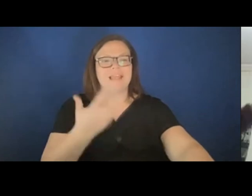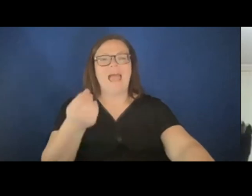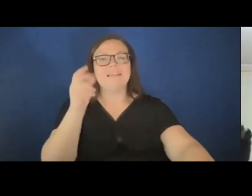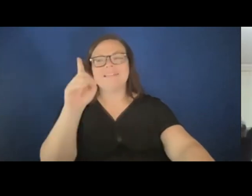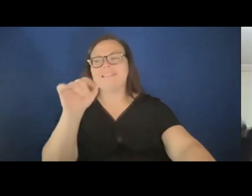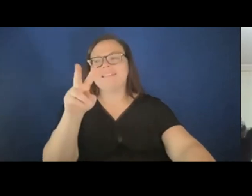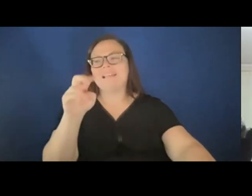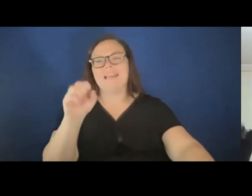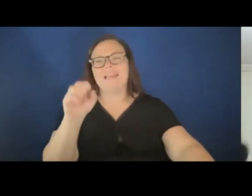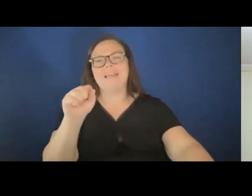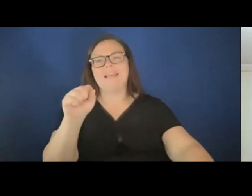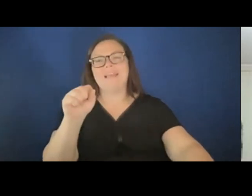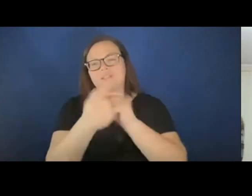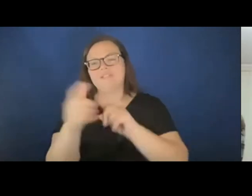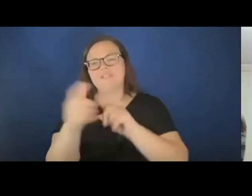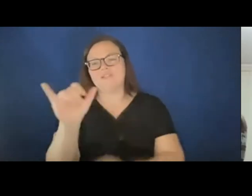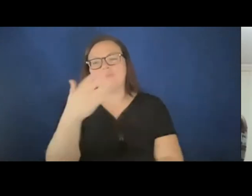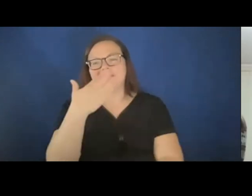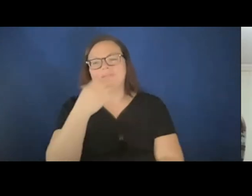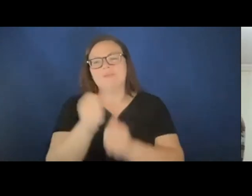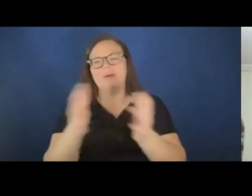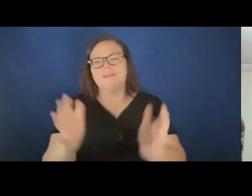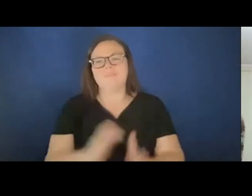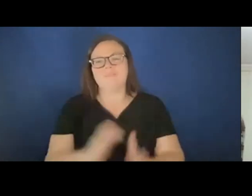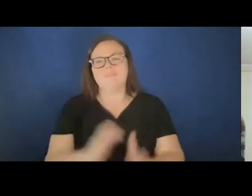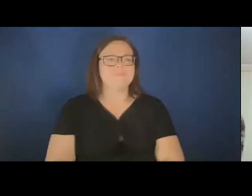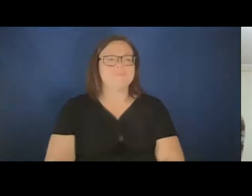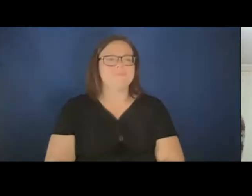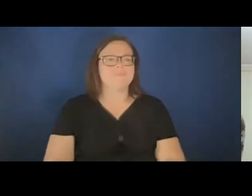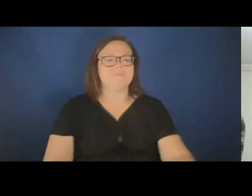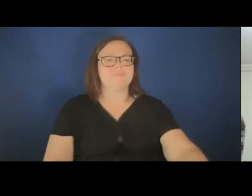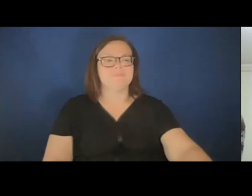and knowing here's there. Thank you so much. And I'm really glad your family's here too.